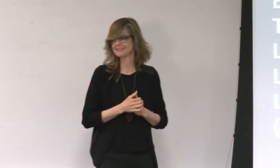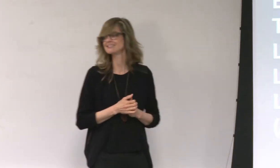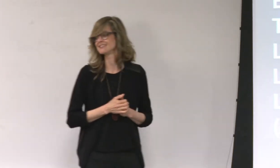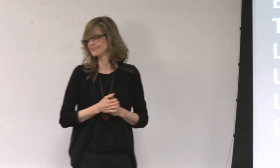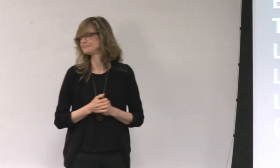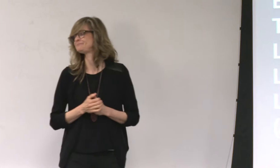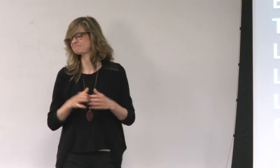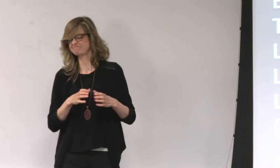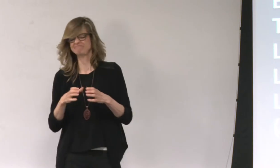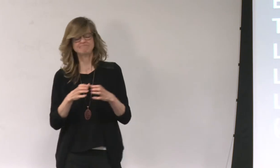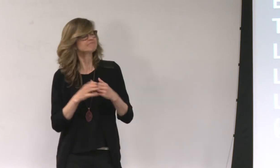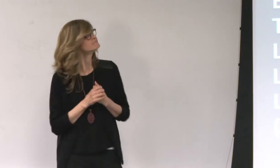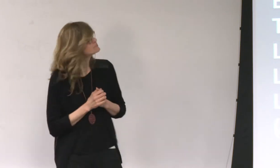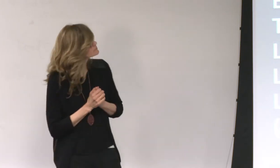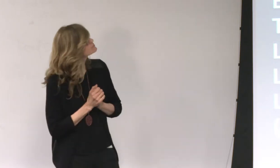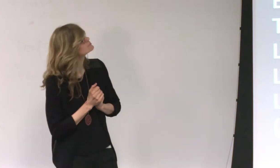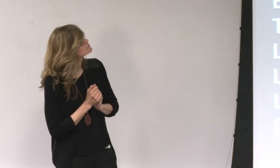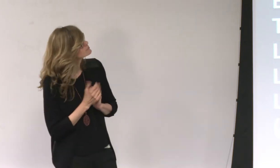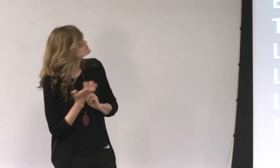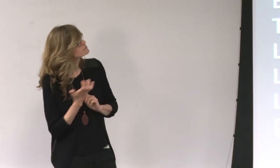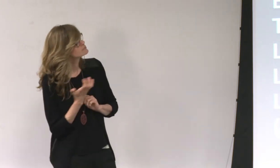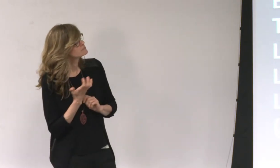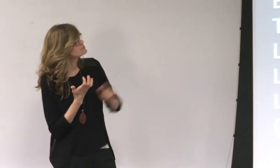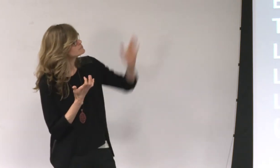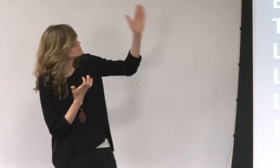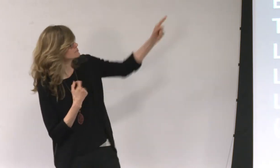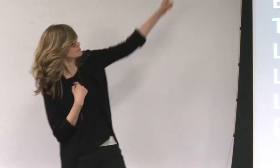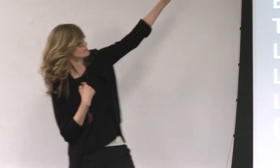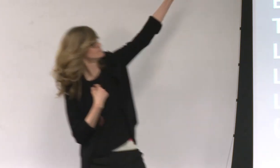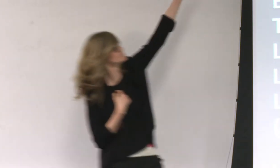THERE WERE A SMALL COHORT OF US IN MY CLASS.